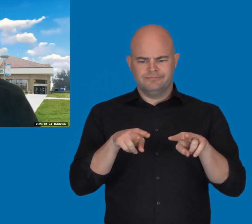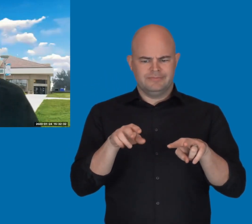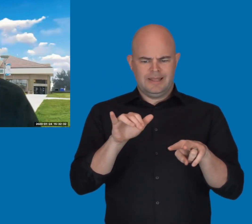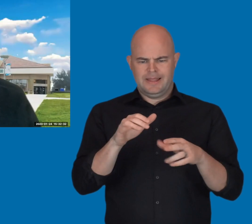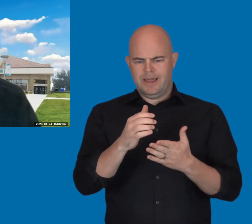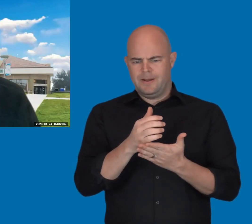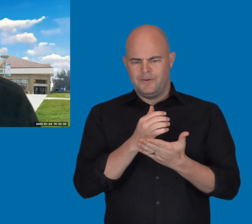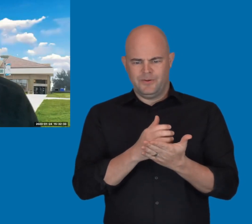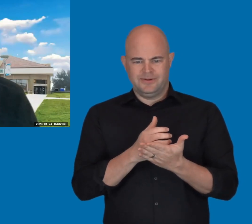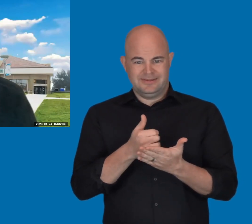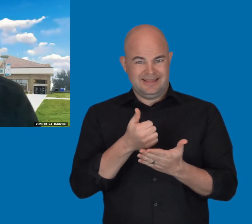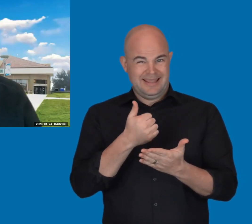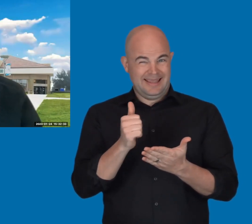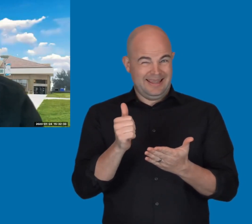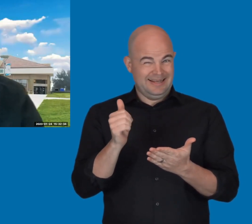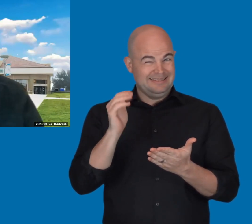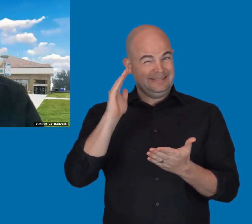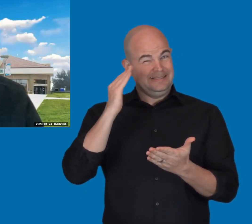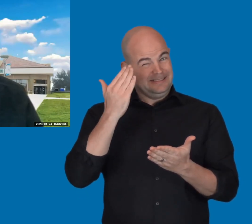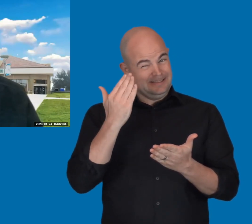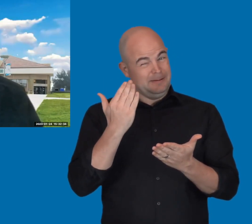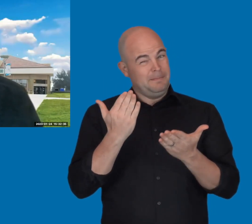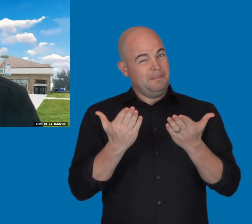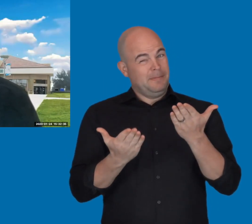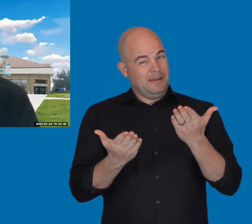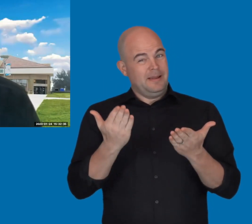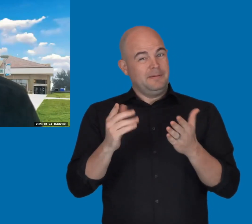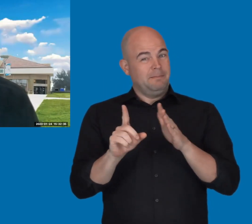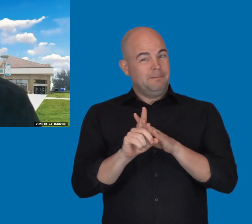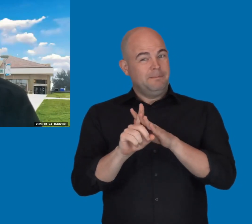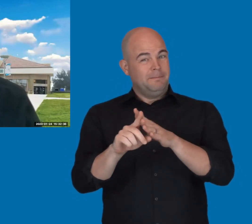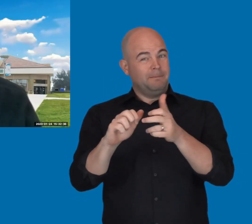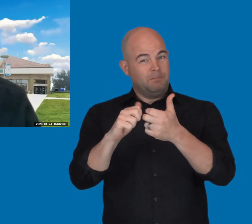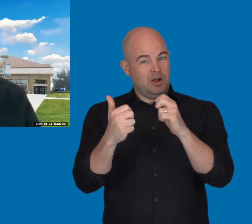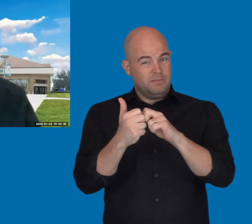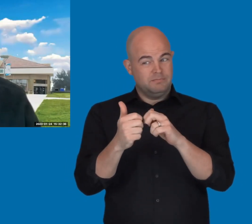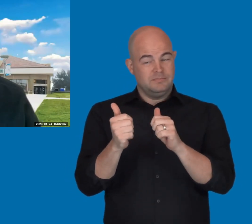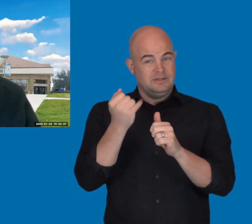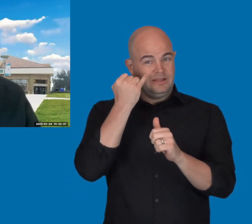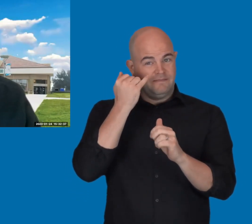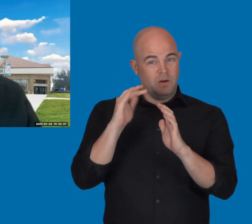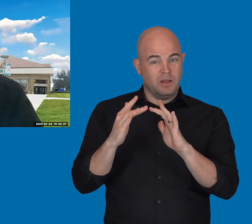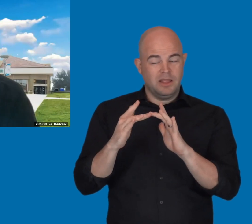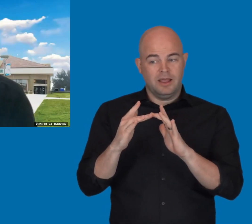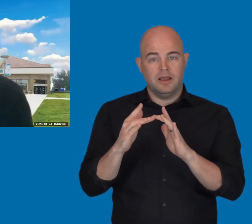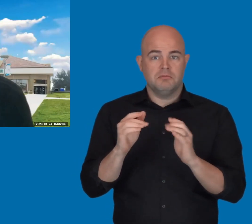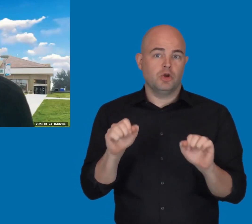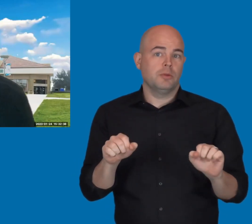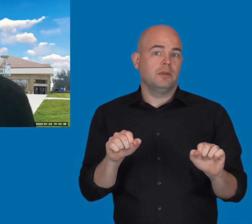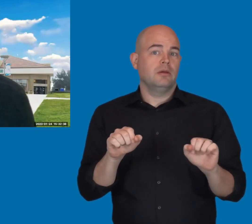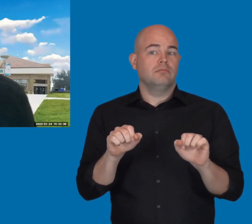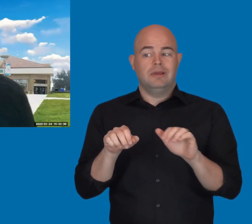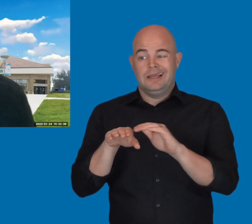How is your curriculum committee working through the DE Addendums for Accessibility?